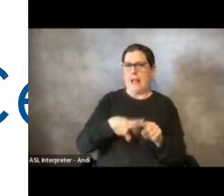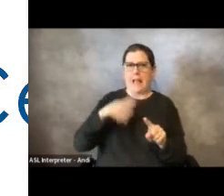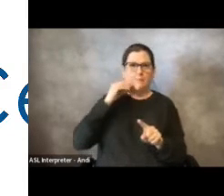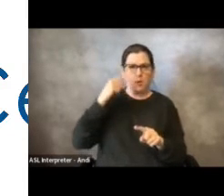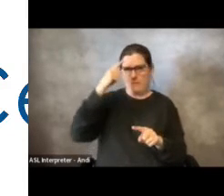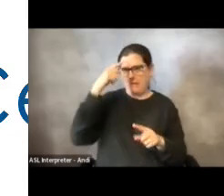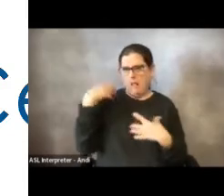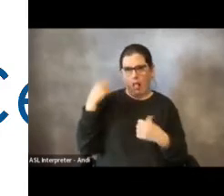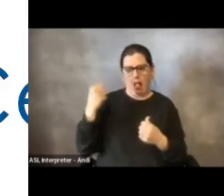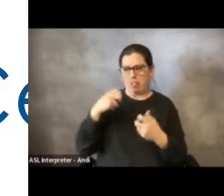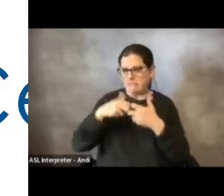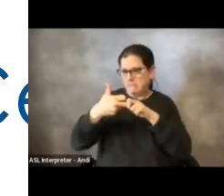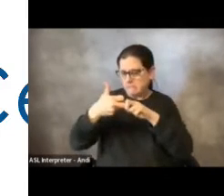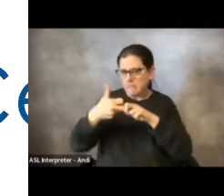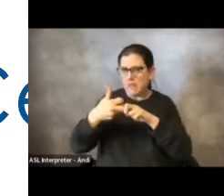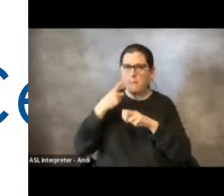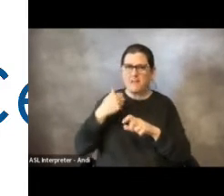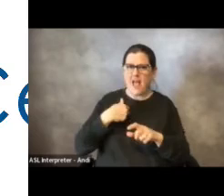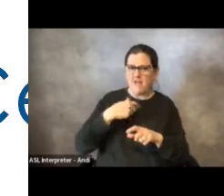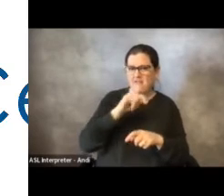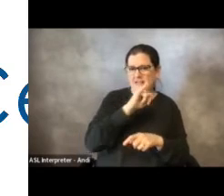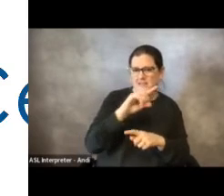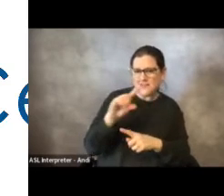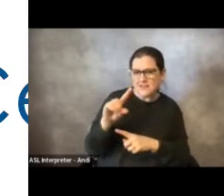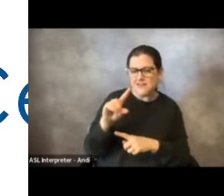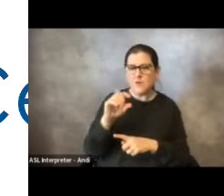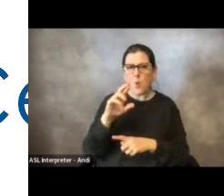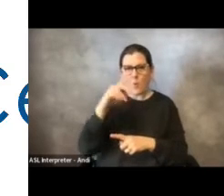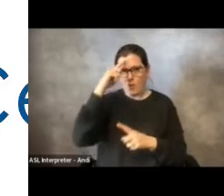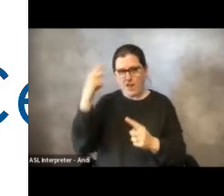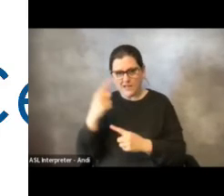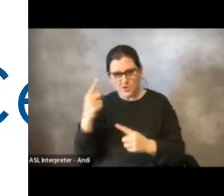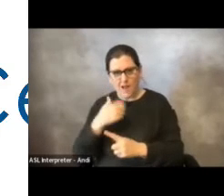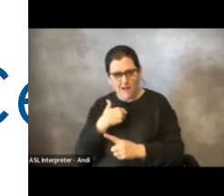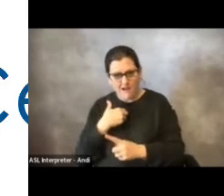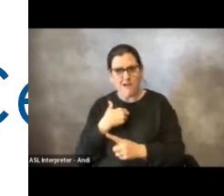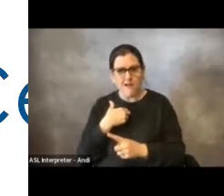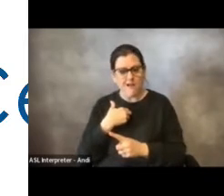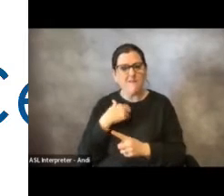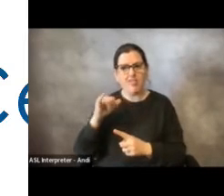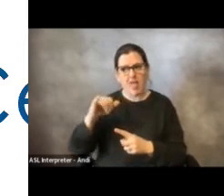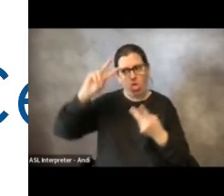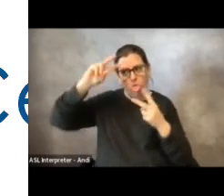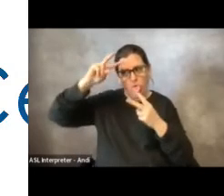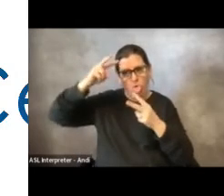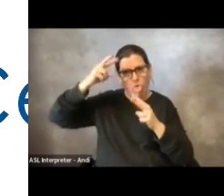crisis, because they have an intellectual disability or because they have a brain injury. And those misconceptions have really lead to bad outcomes